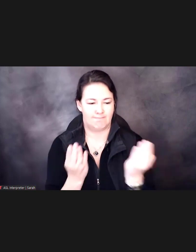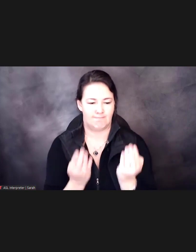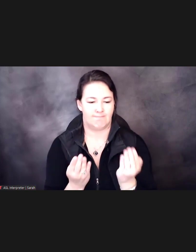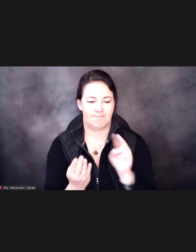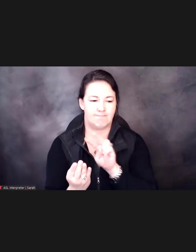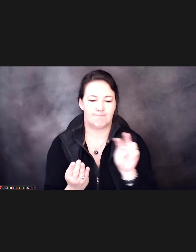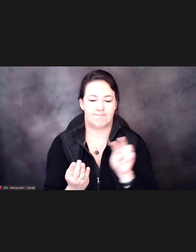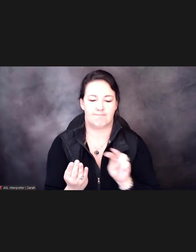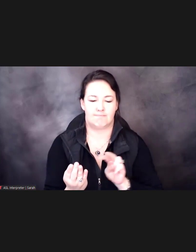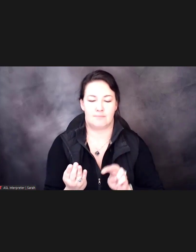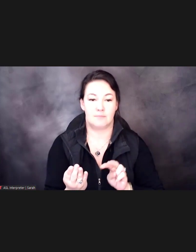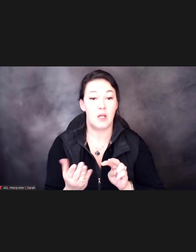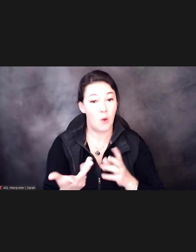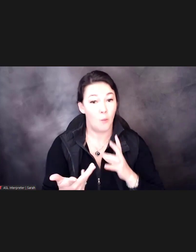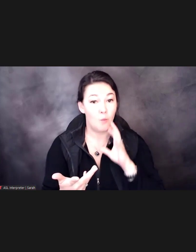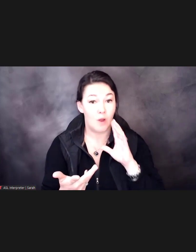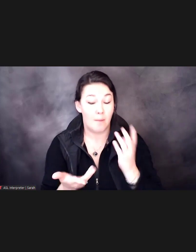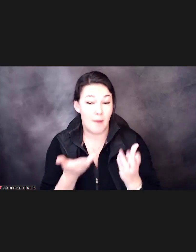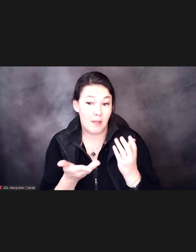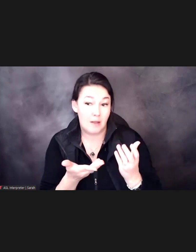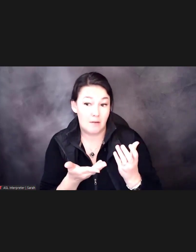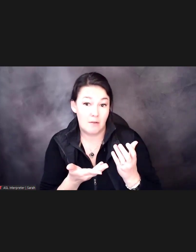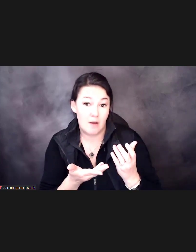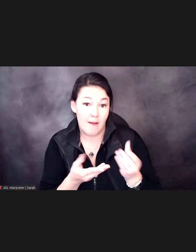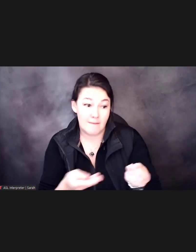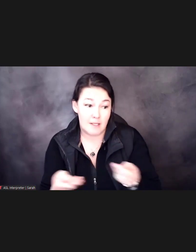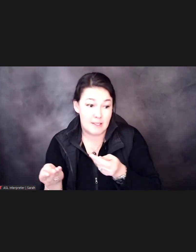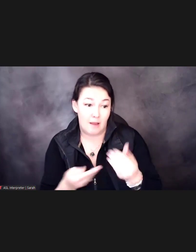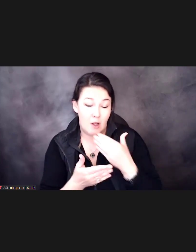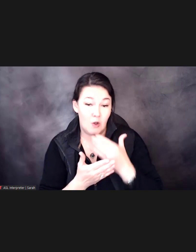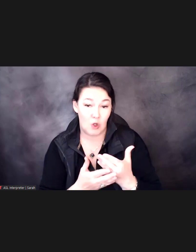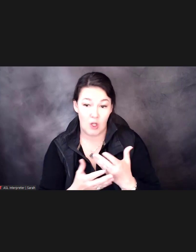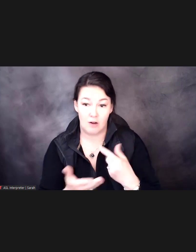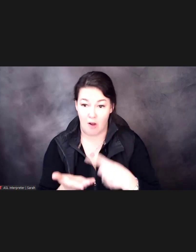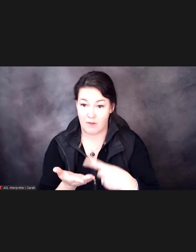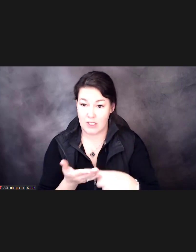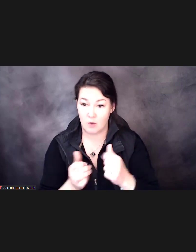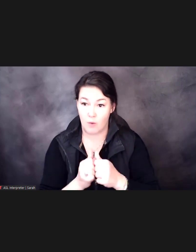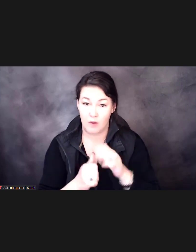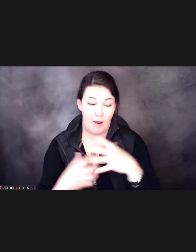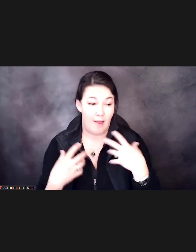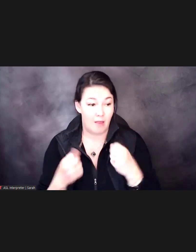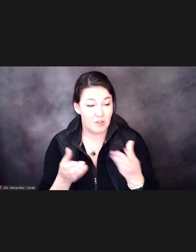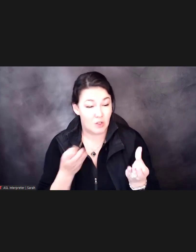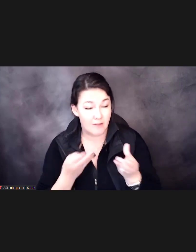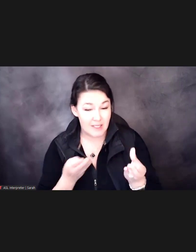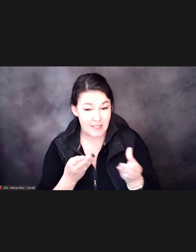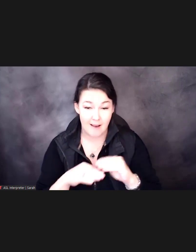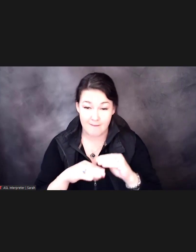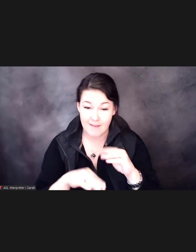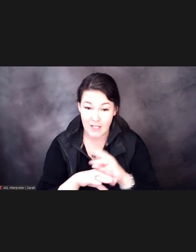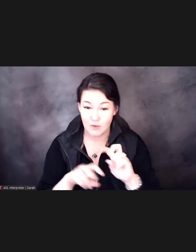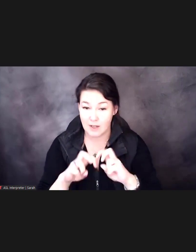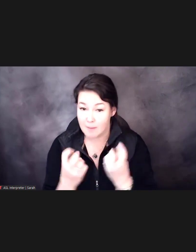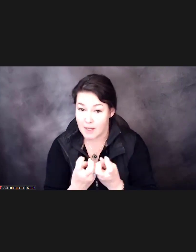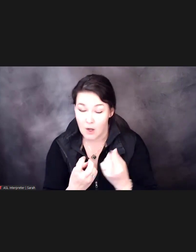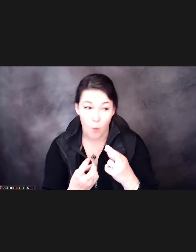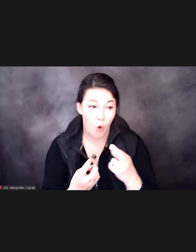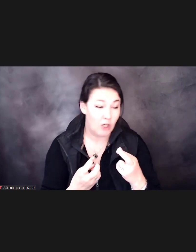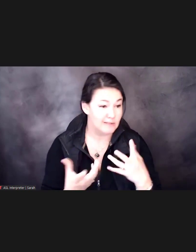two, that will facilitate a good conversation, maybe with your health services advisory committee, a consulting audiologist, or